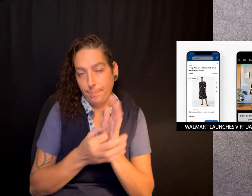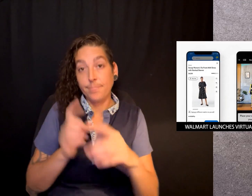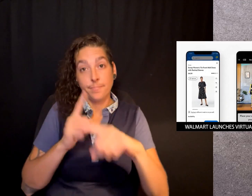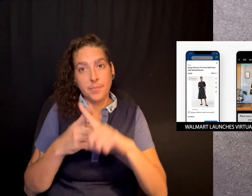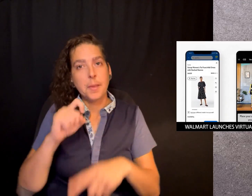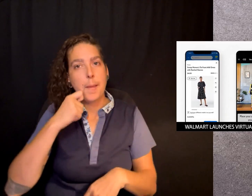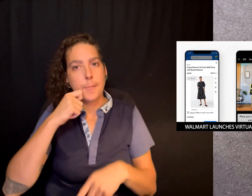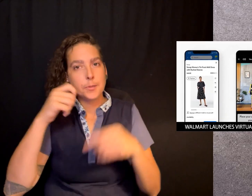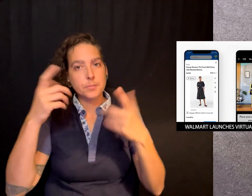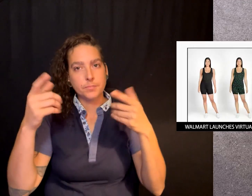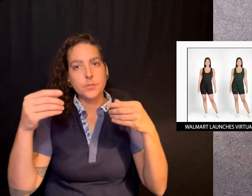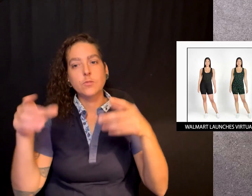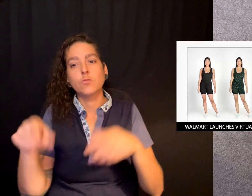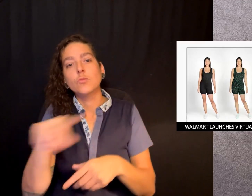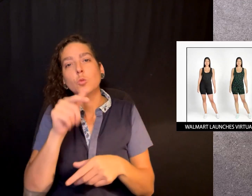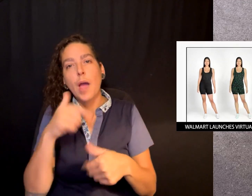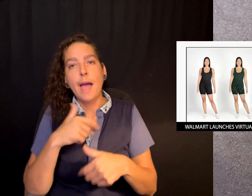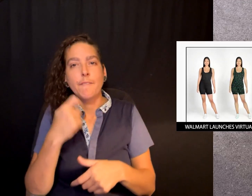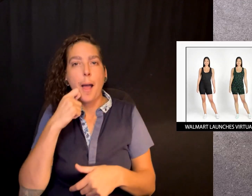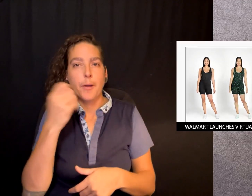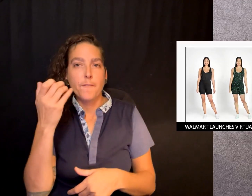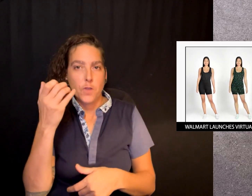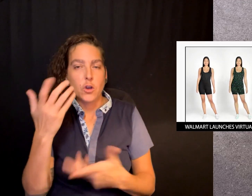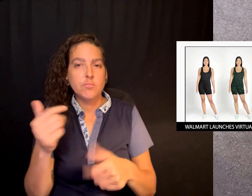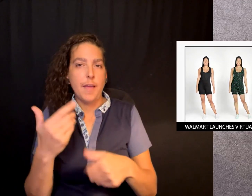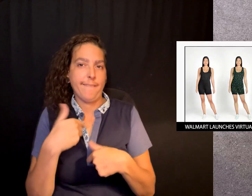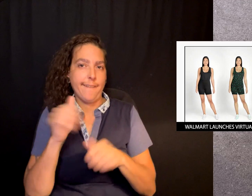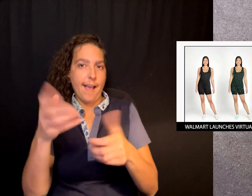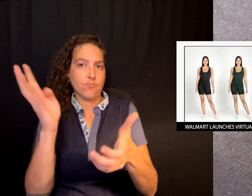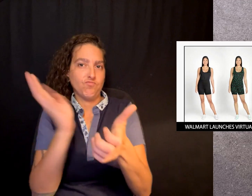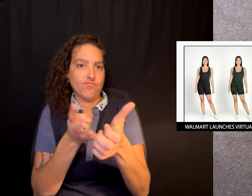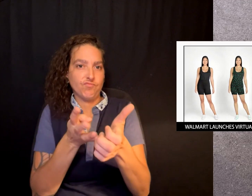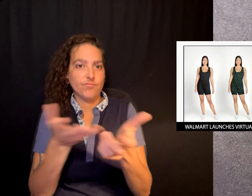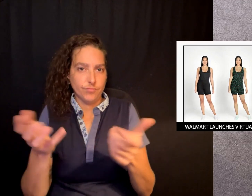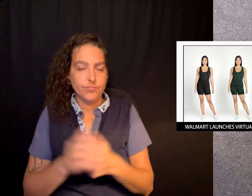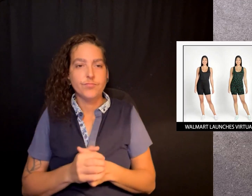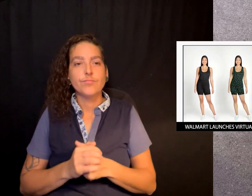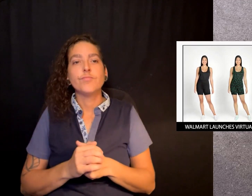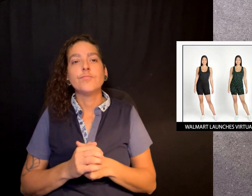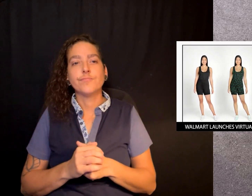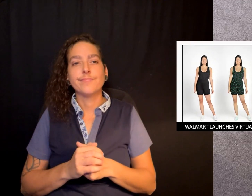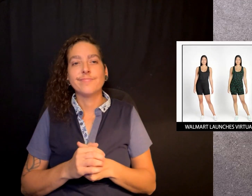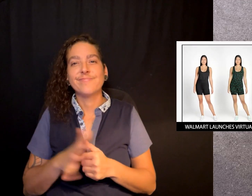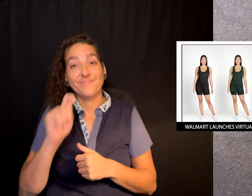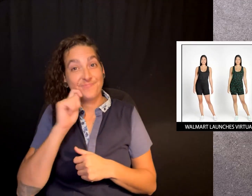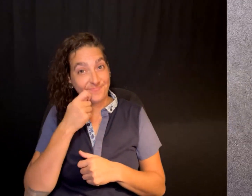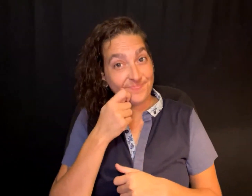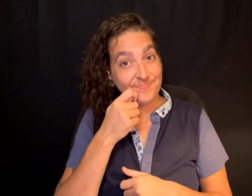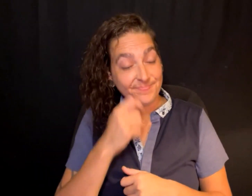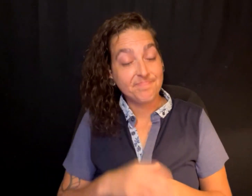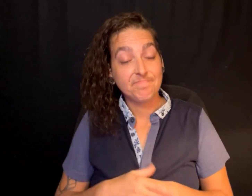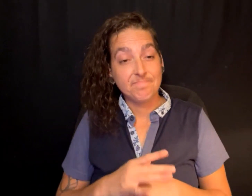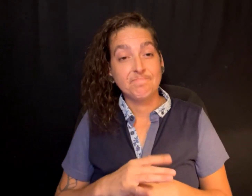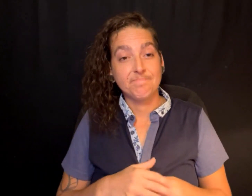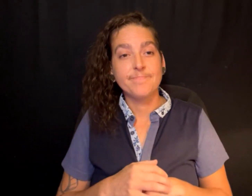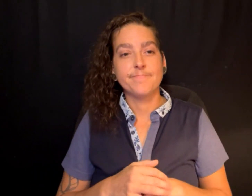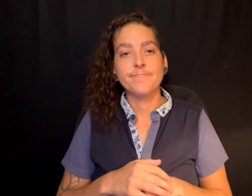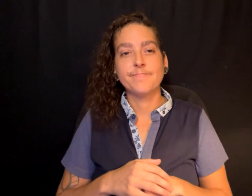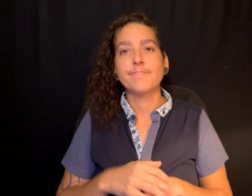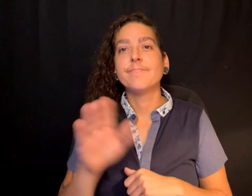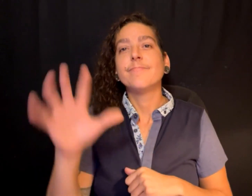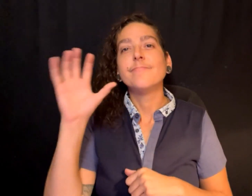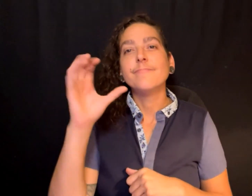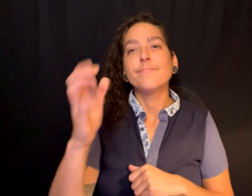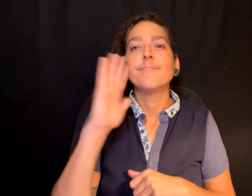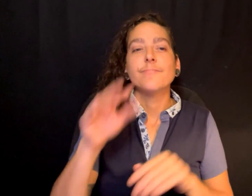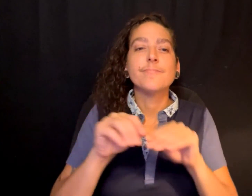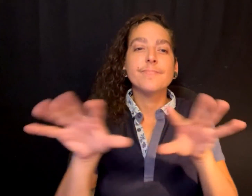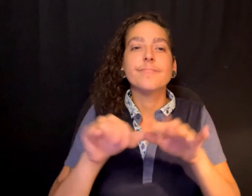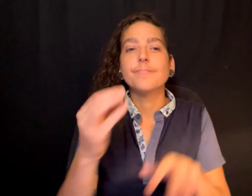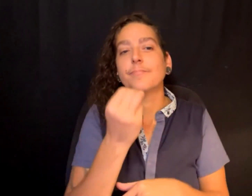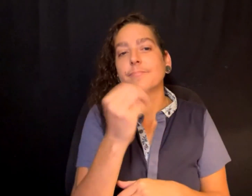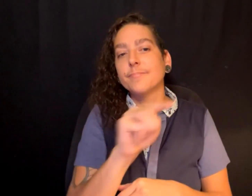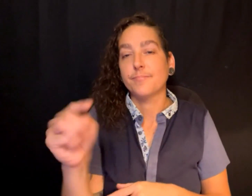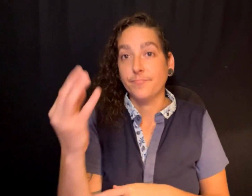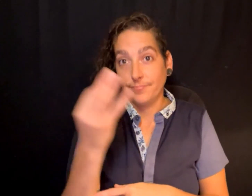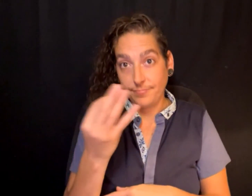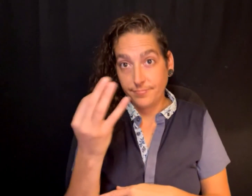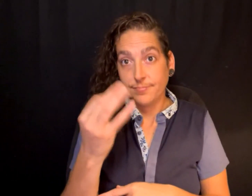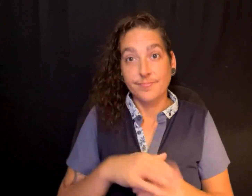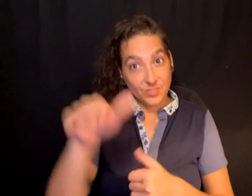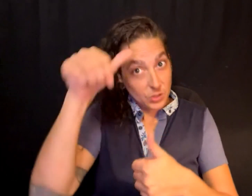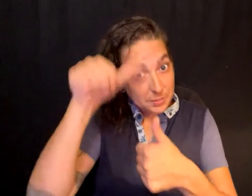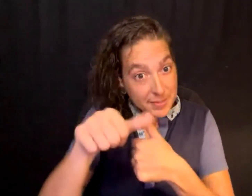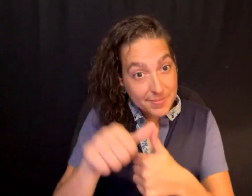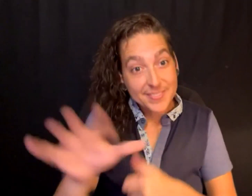users cool Sign1News will be broadcasting updates Monday through Friday and remember